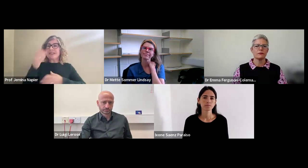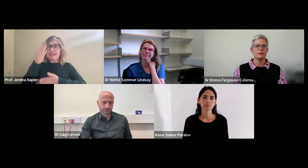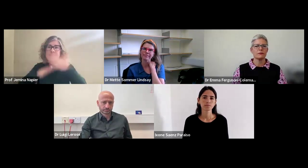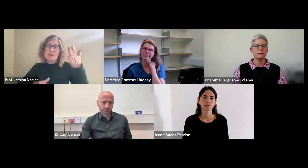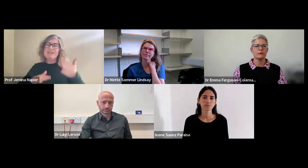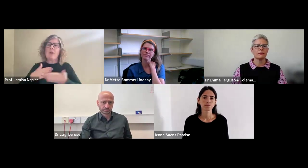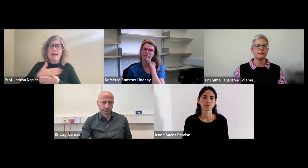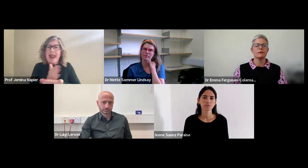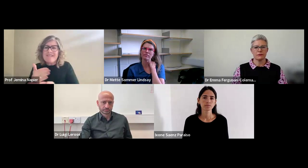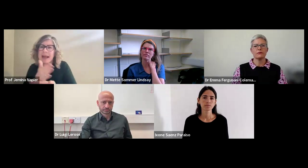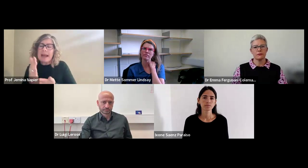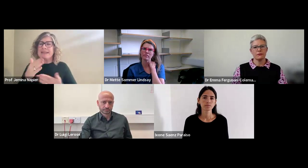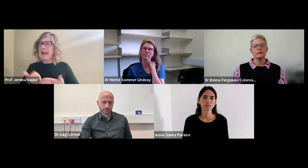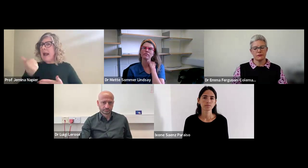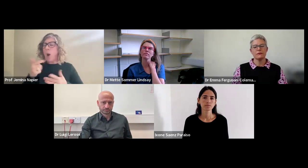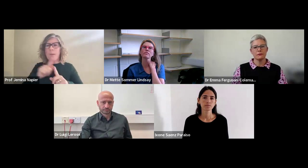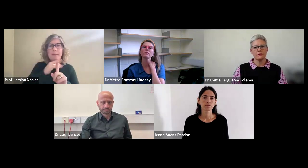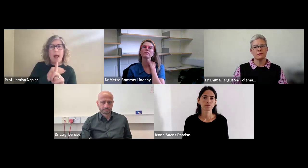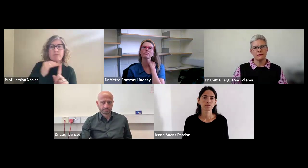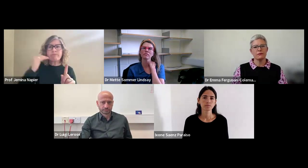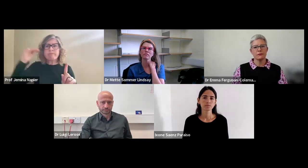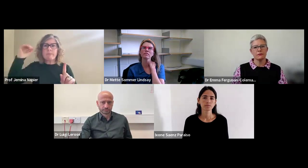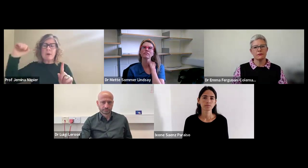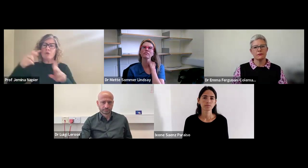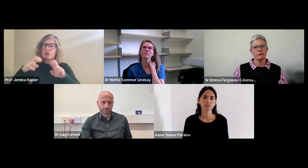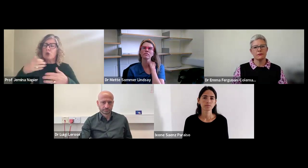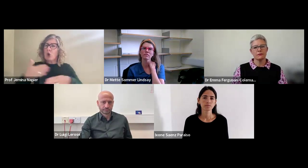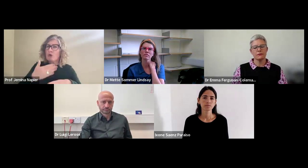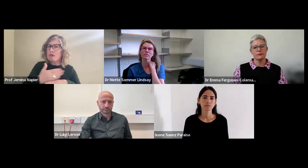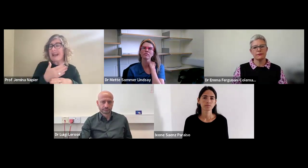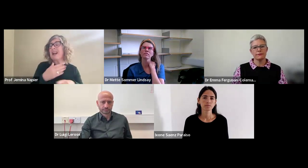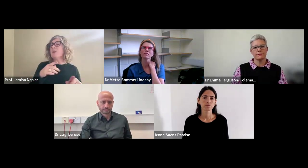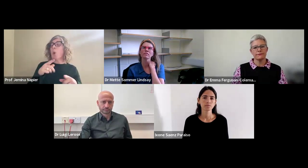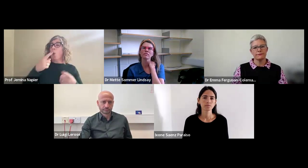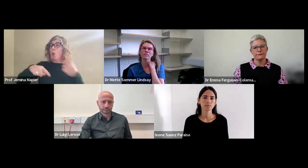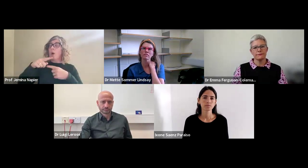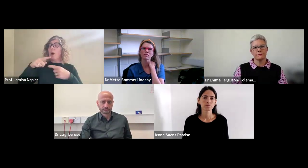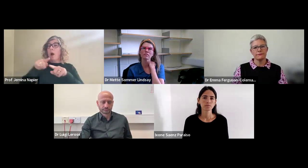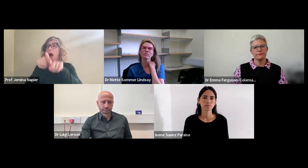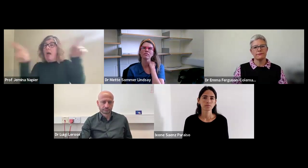strategies, tactics, experiences - how people have navigated the different tiers of their career as